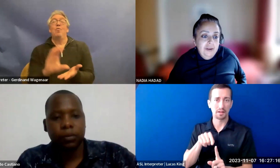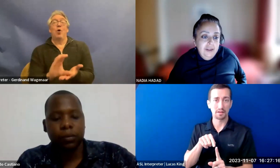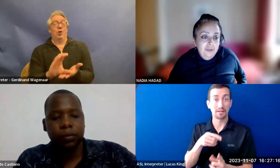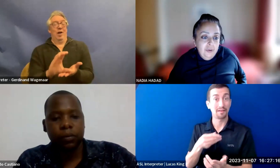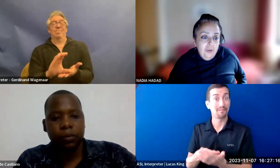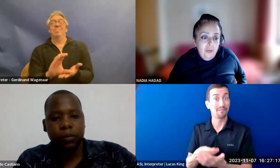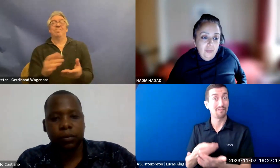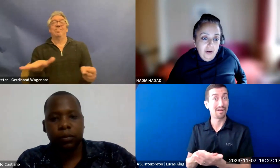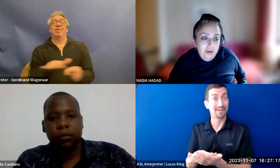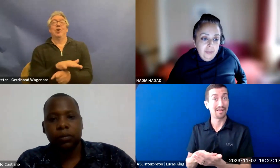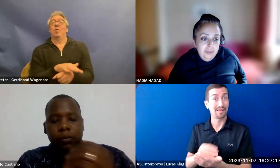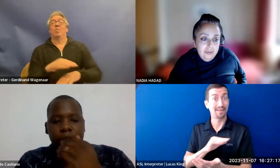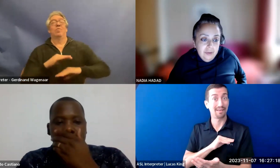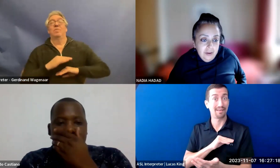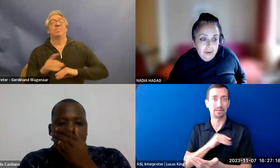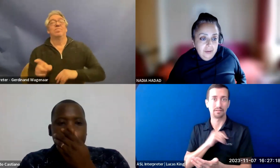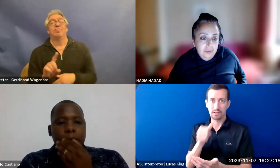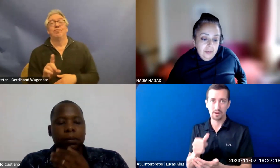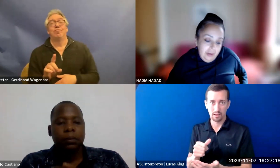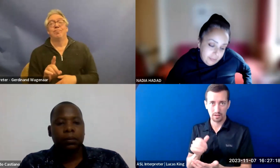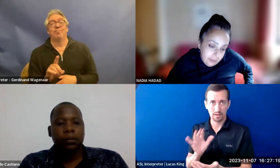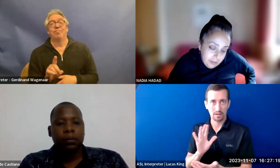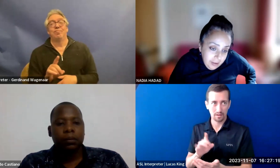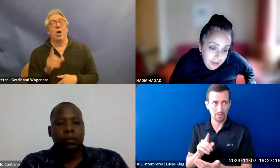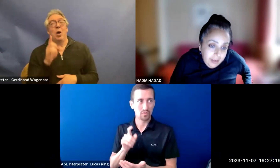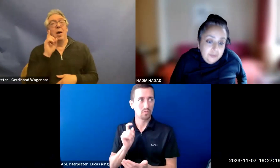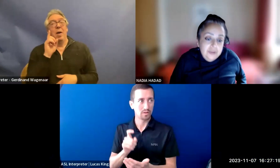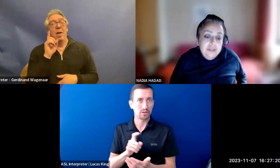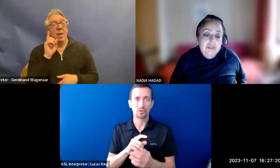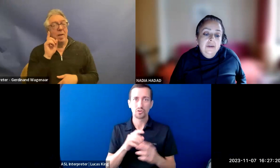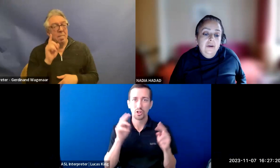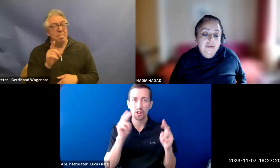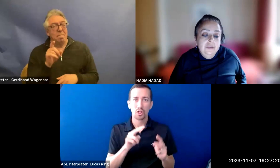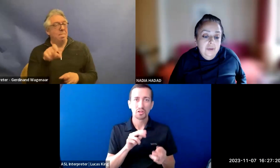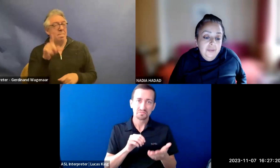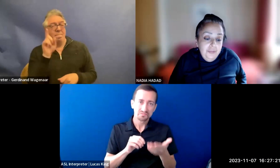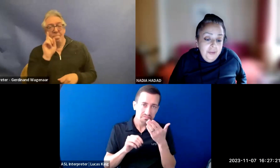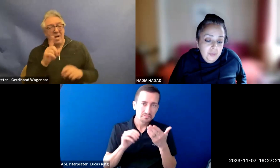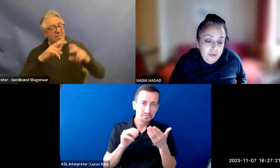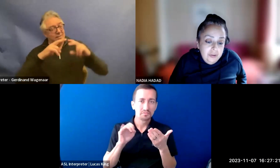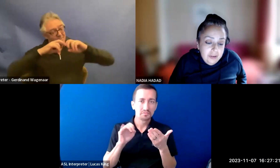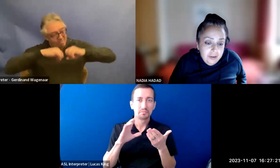that we really need to go on micro-level and to see on the fieldwork